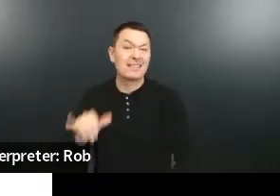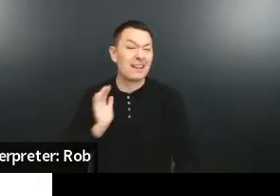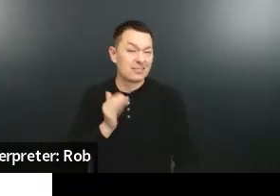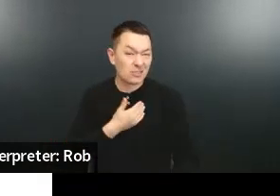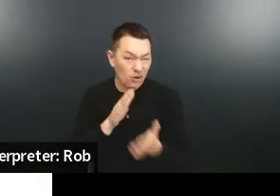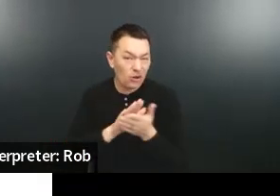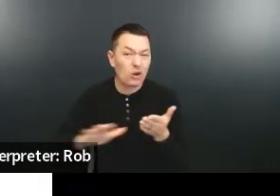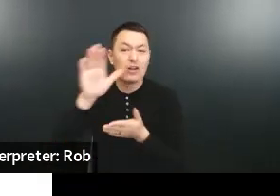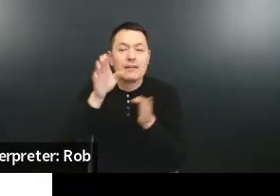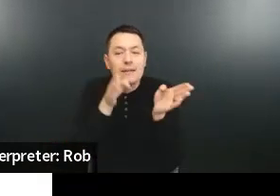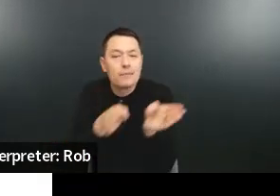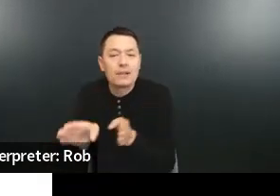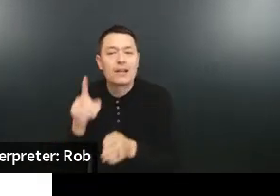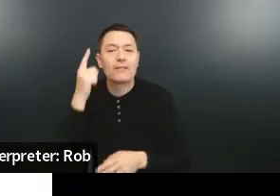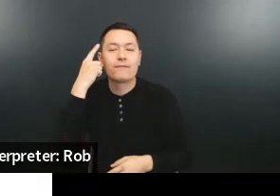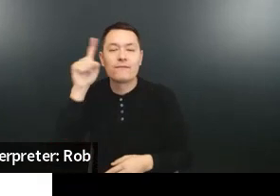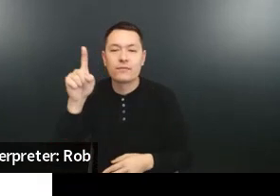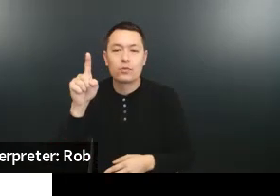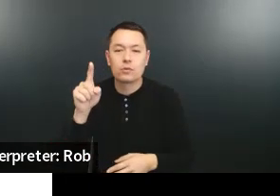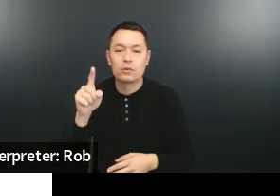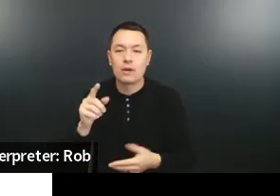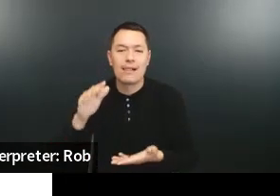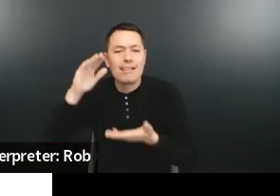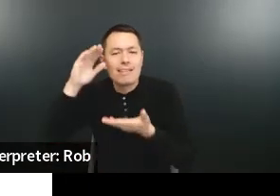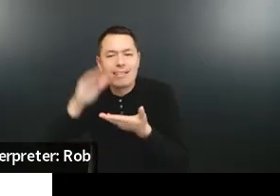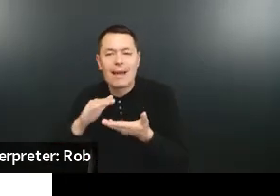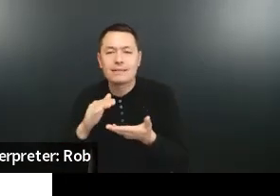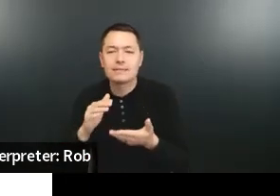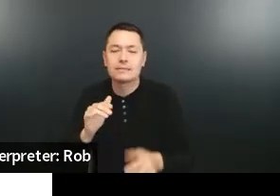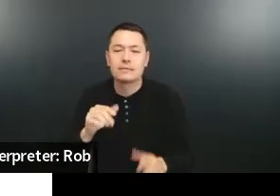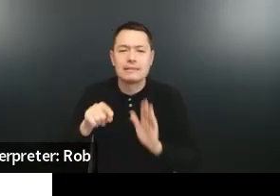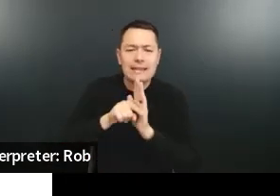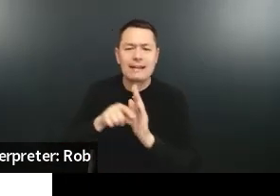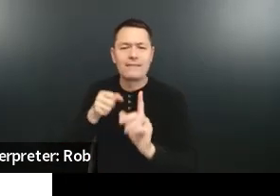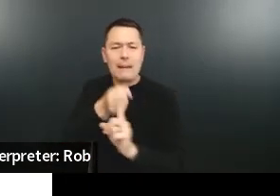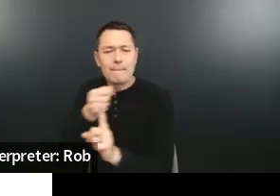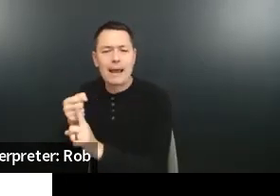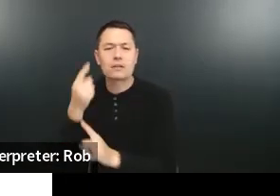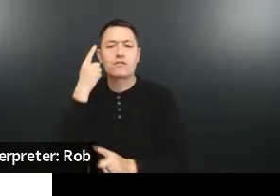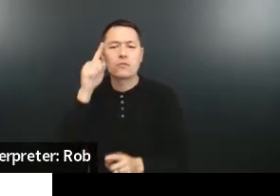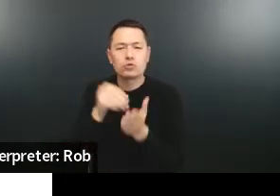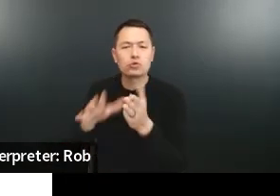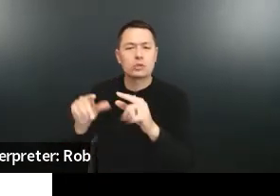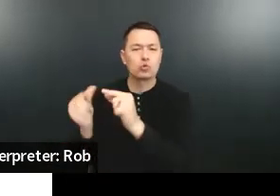plan for reducing disproportionate impact for our student groups. And it's got a lot of data in there.